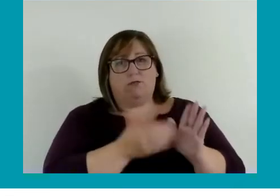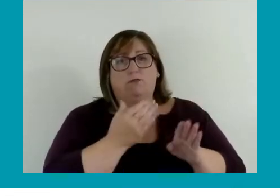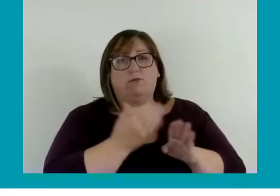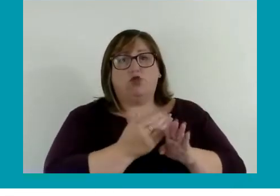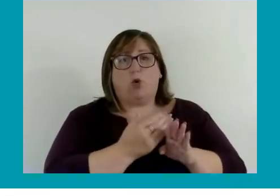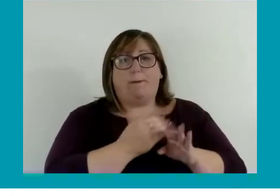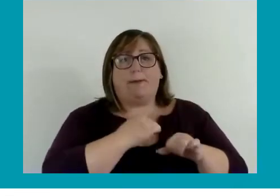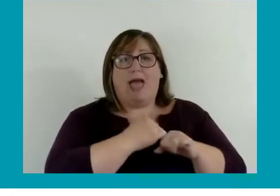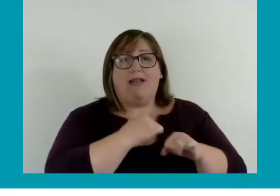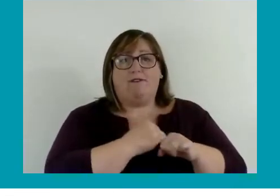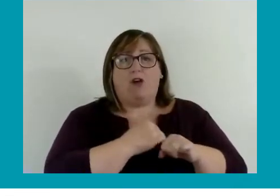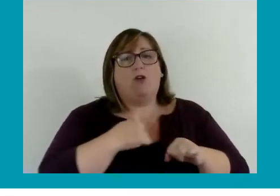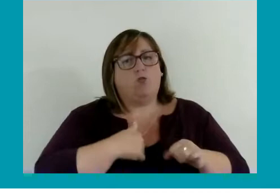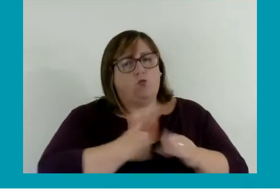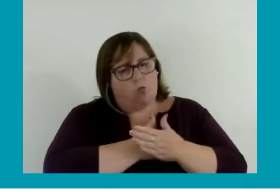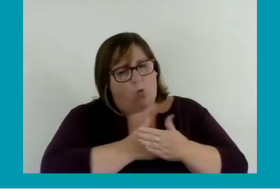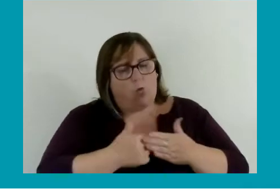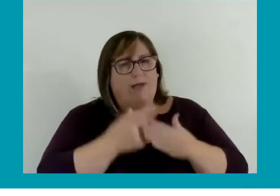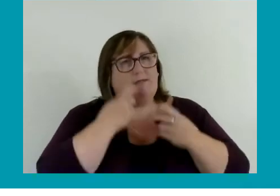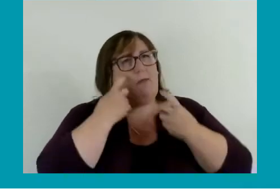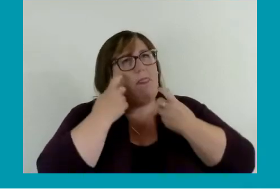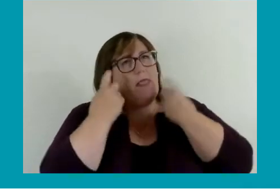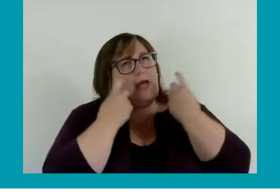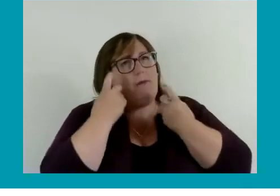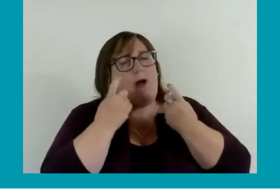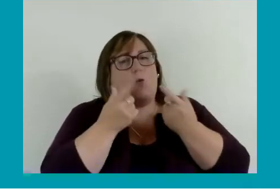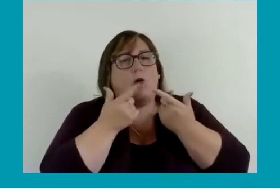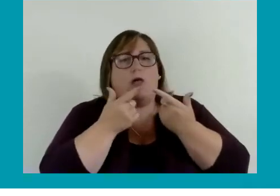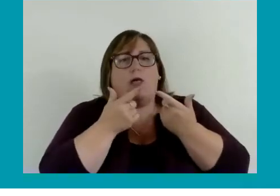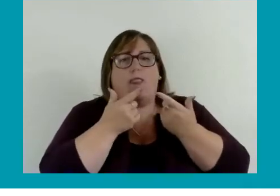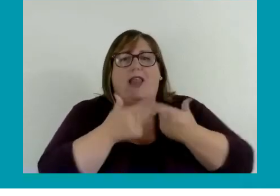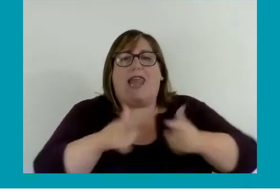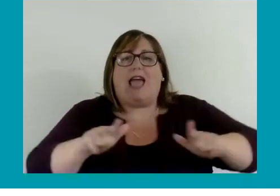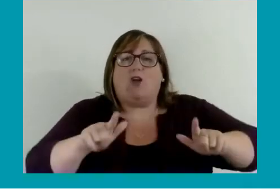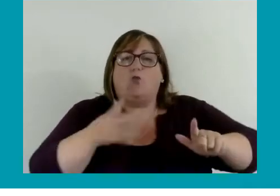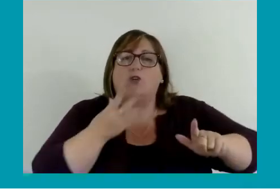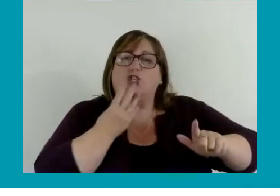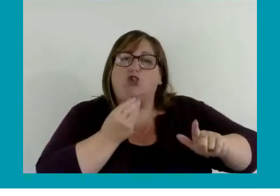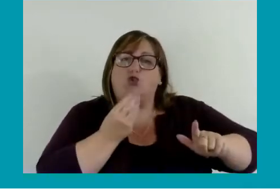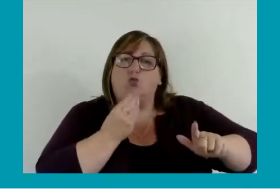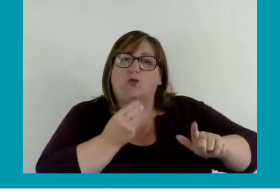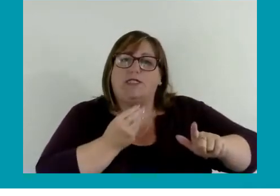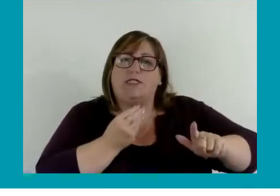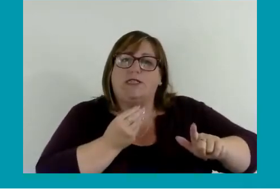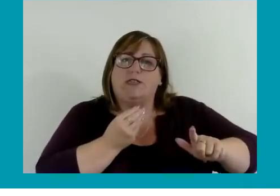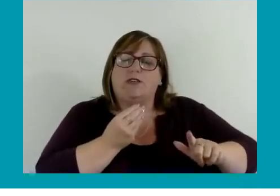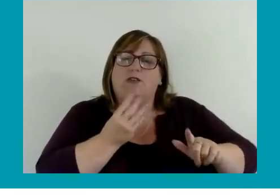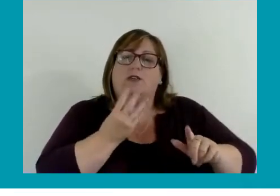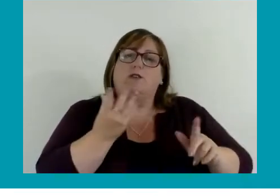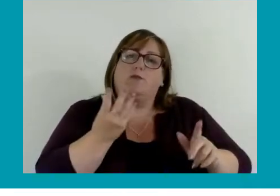understand it is and we also use a gender decoder and because historically i guess some of our